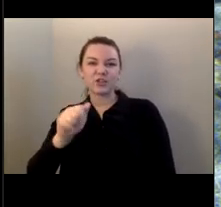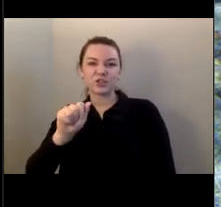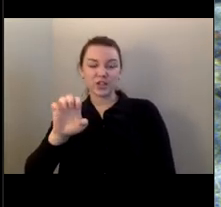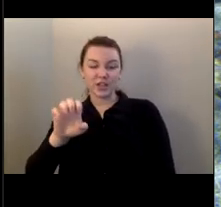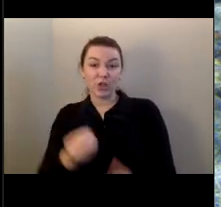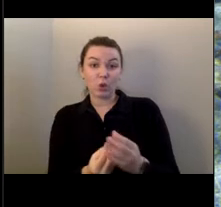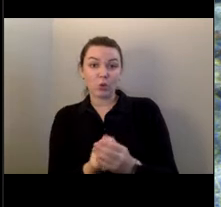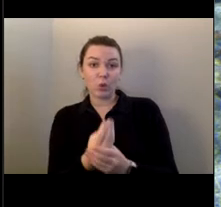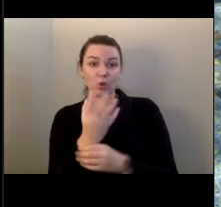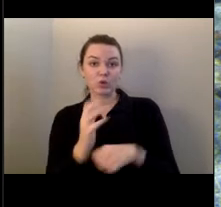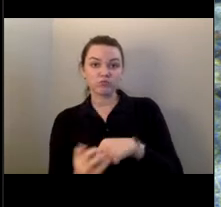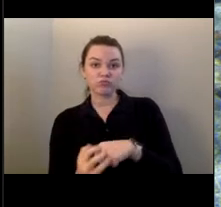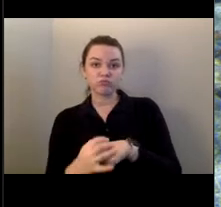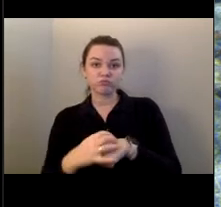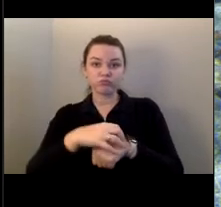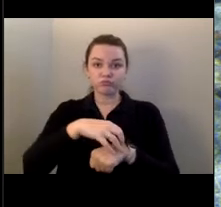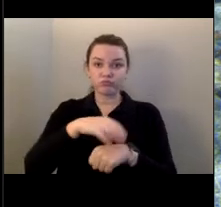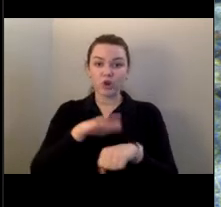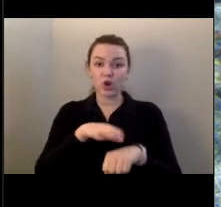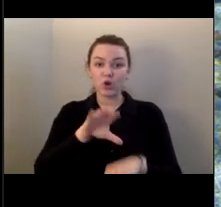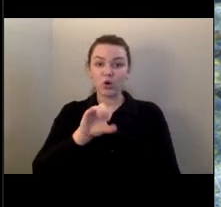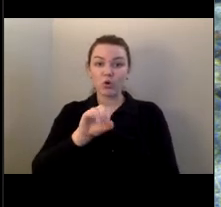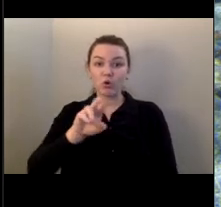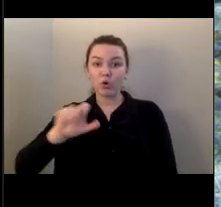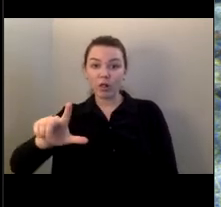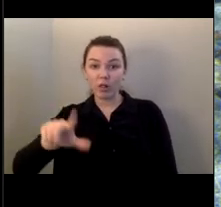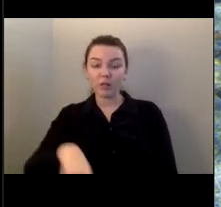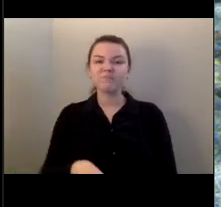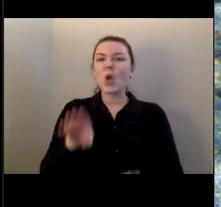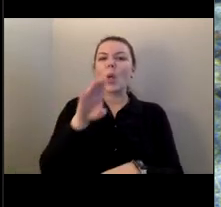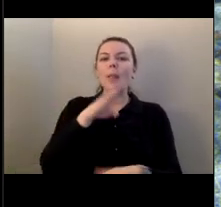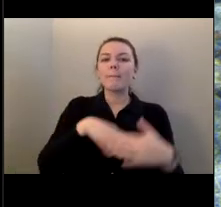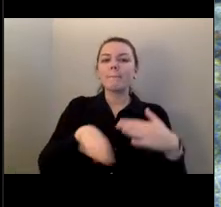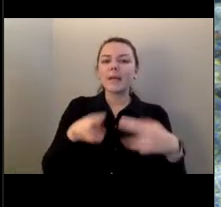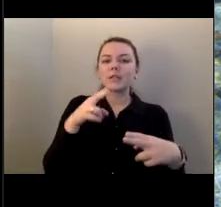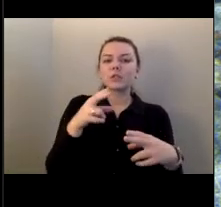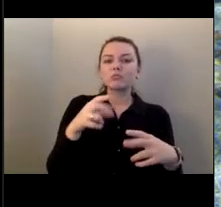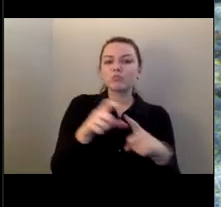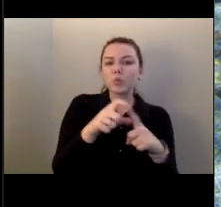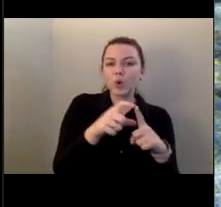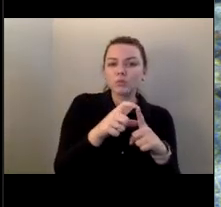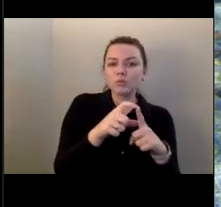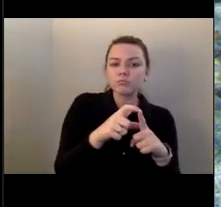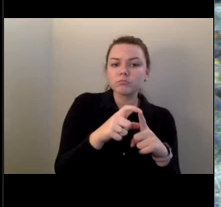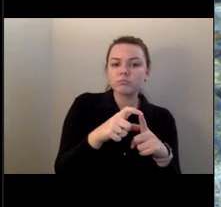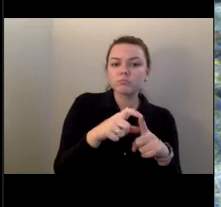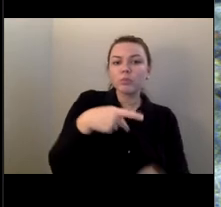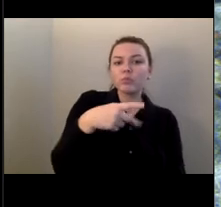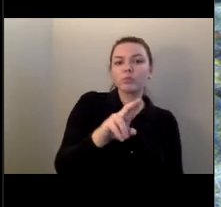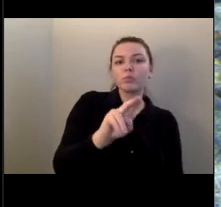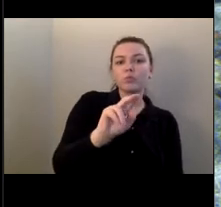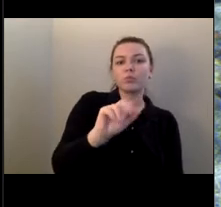So the Hawaiian word, the generic kind of basic word for coral is puna. And these threatened native turtles